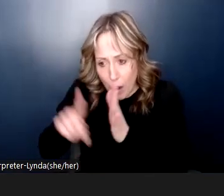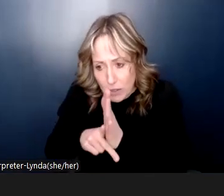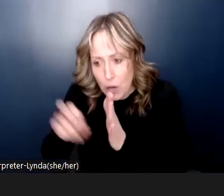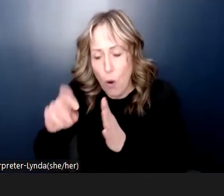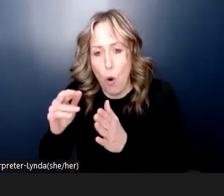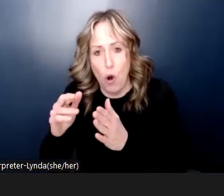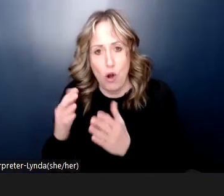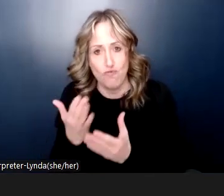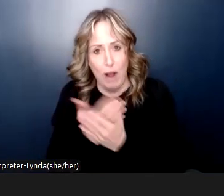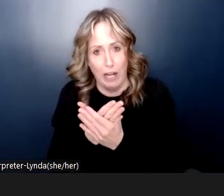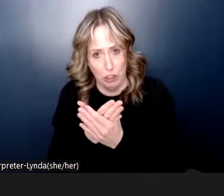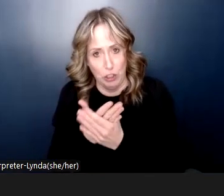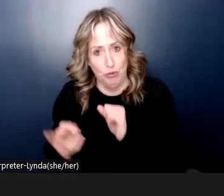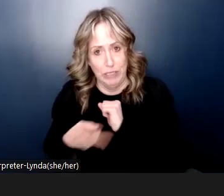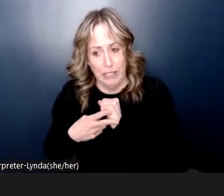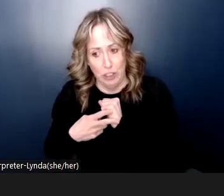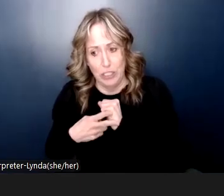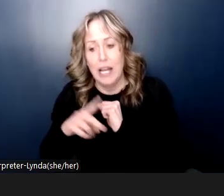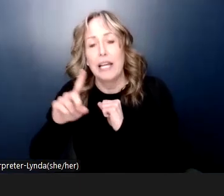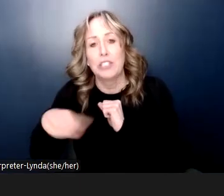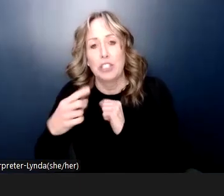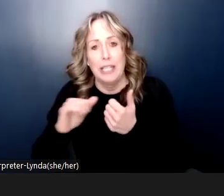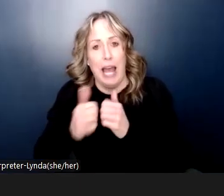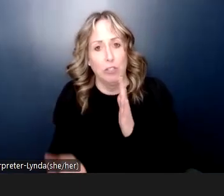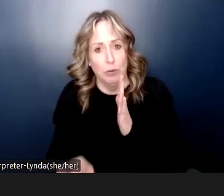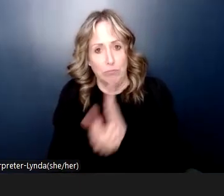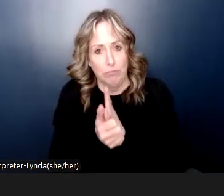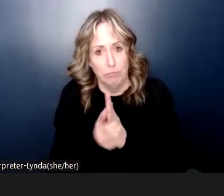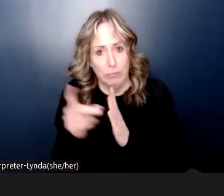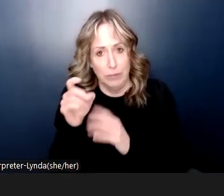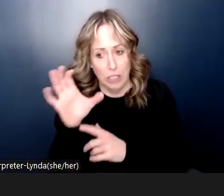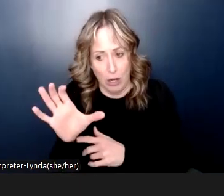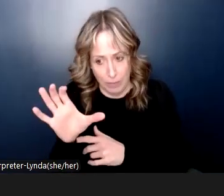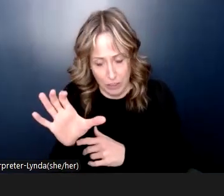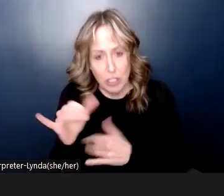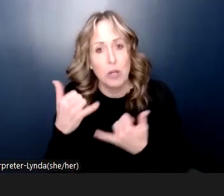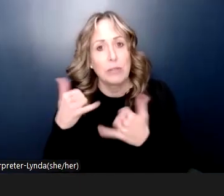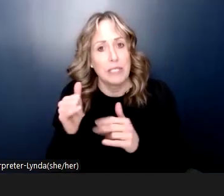This is just a means to attach doctrine that will follow that guidance that you have.